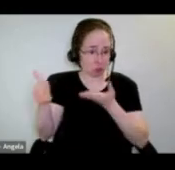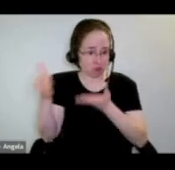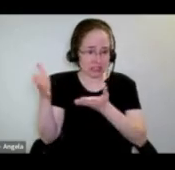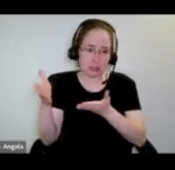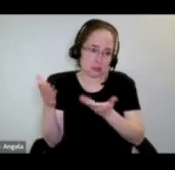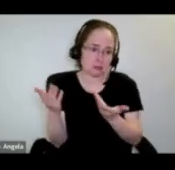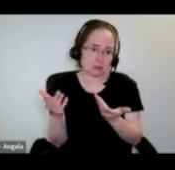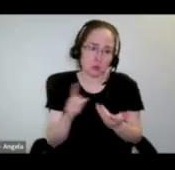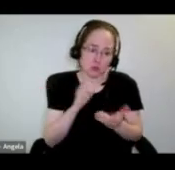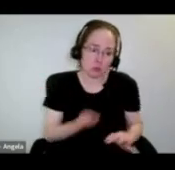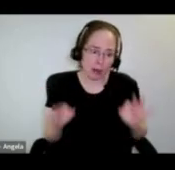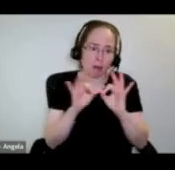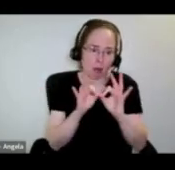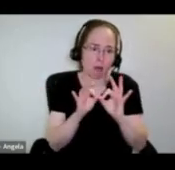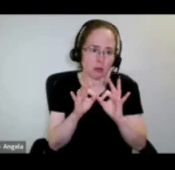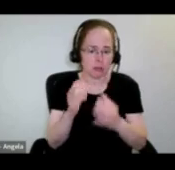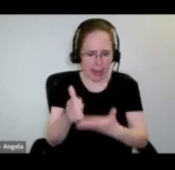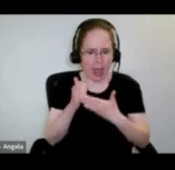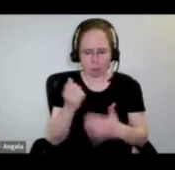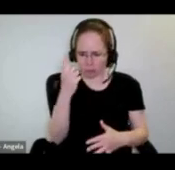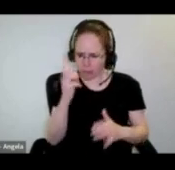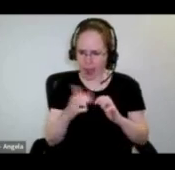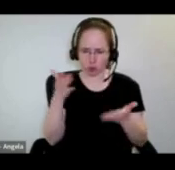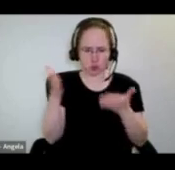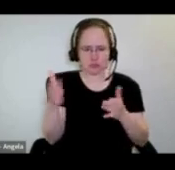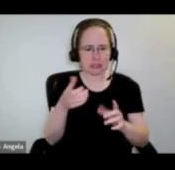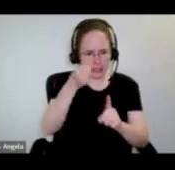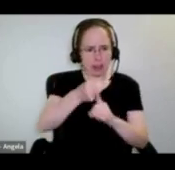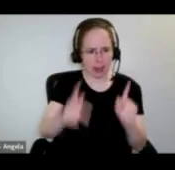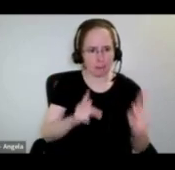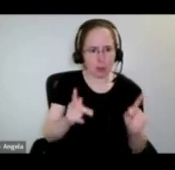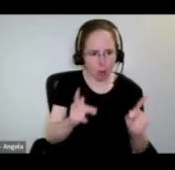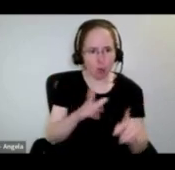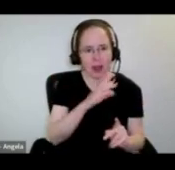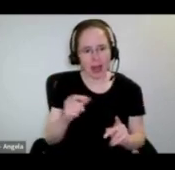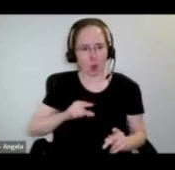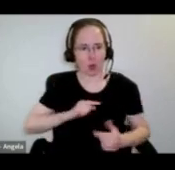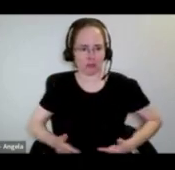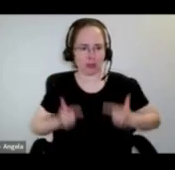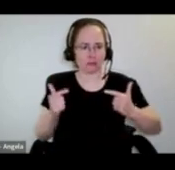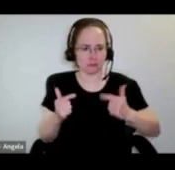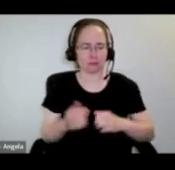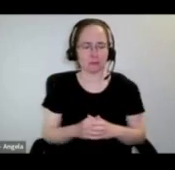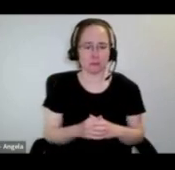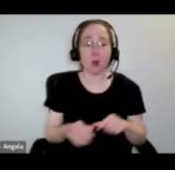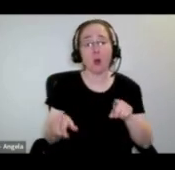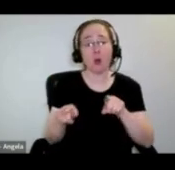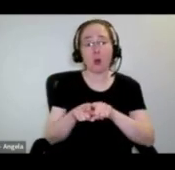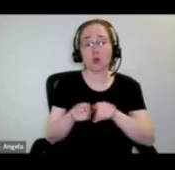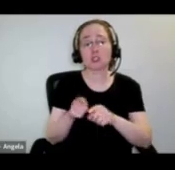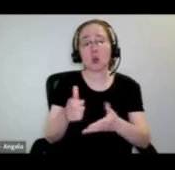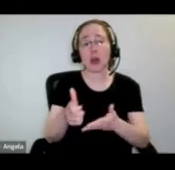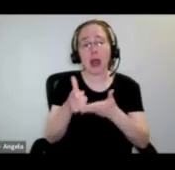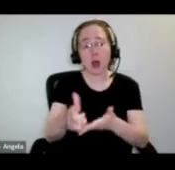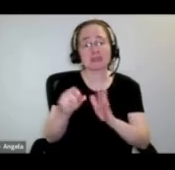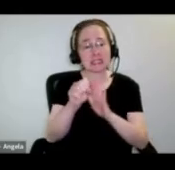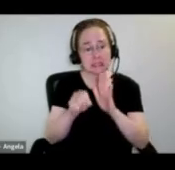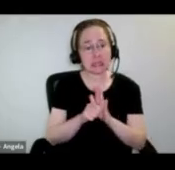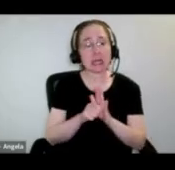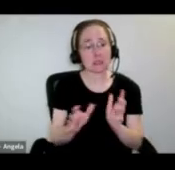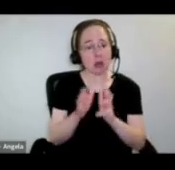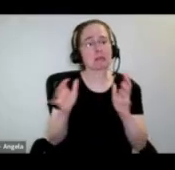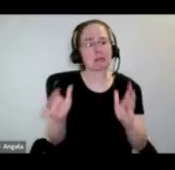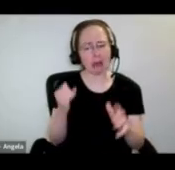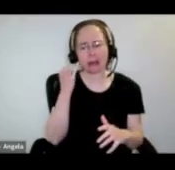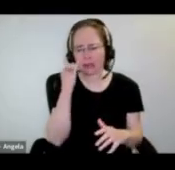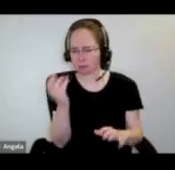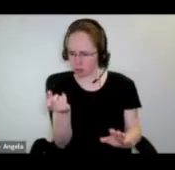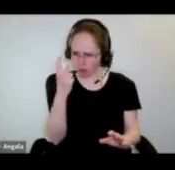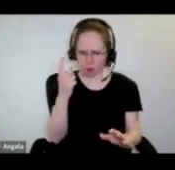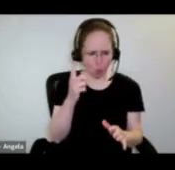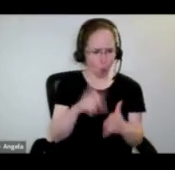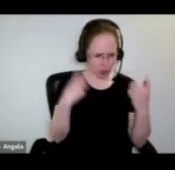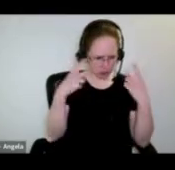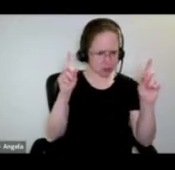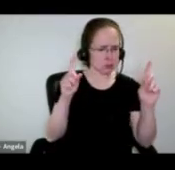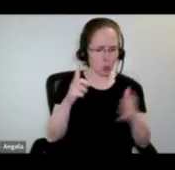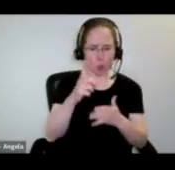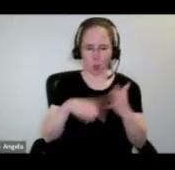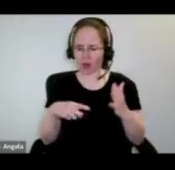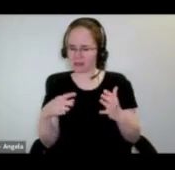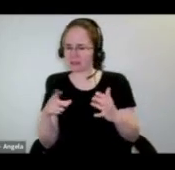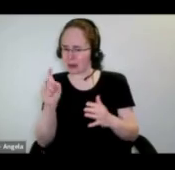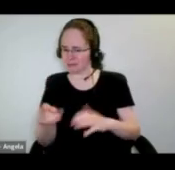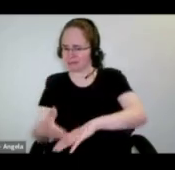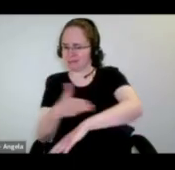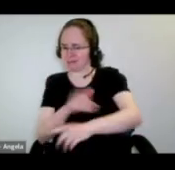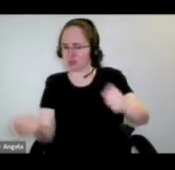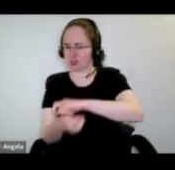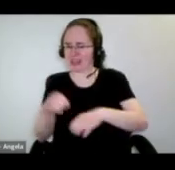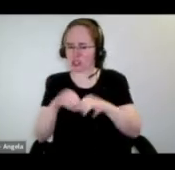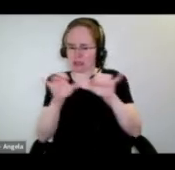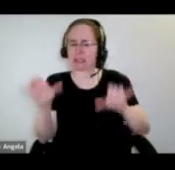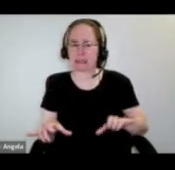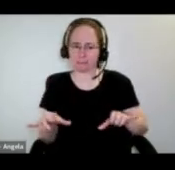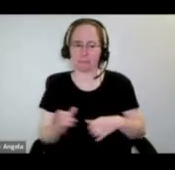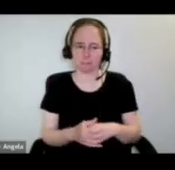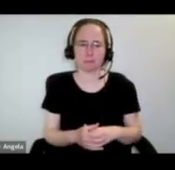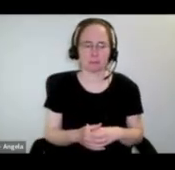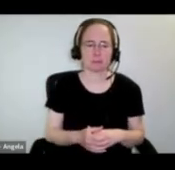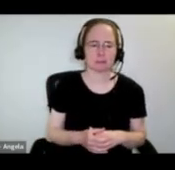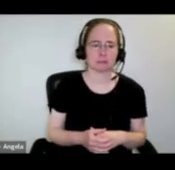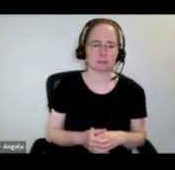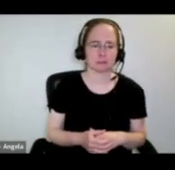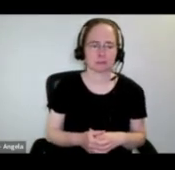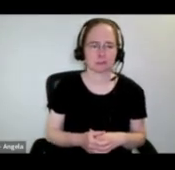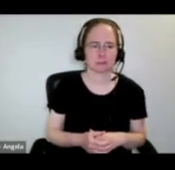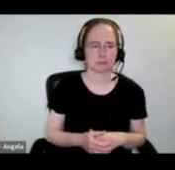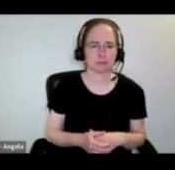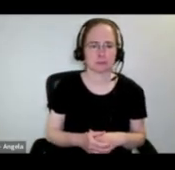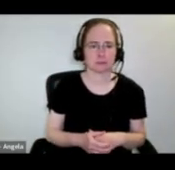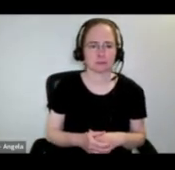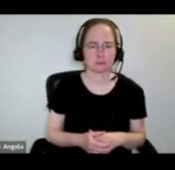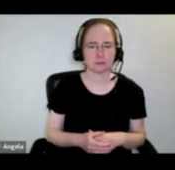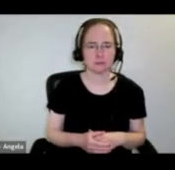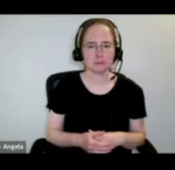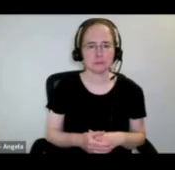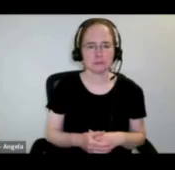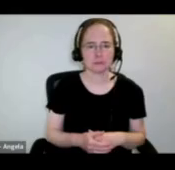Rosa Plasencia: Hearing directly from the people who've received the services is really just very critical to help us learn how the services impact people and their quality of life. It also helps states quite a lot to understand what is going well and what needs to be changed within the systems that they control.